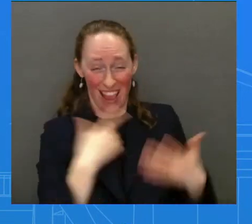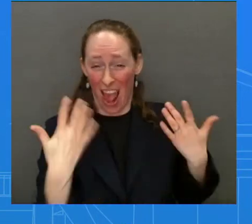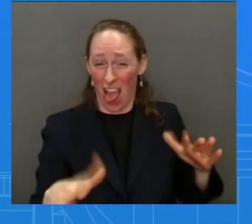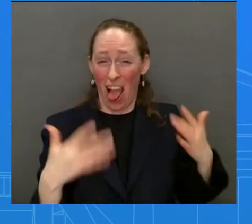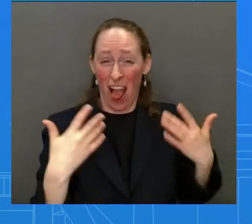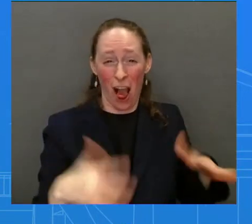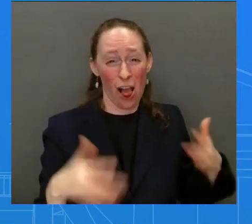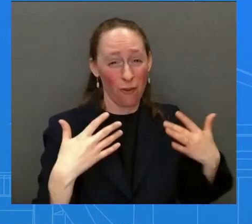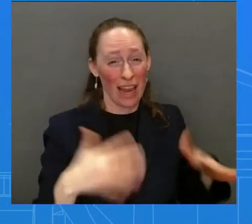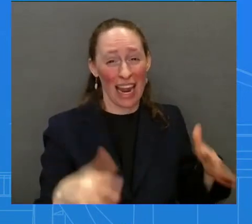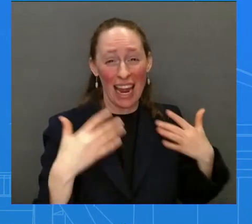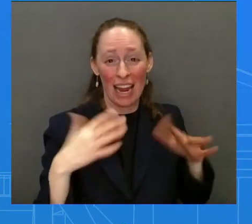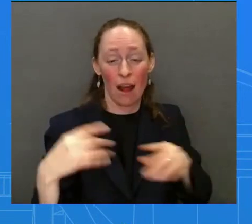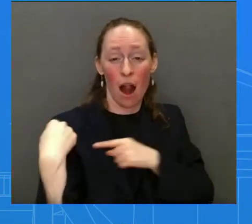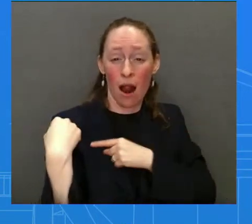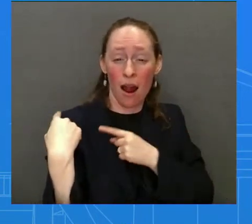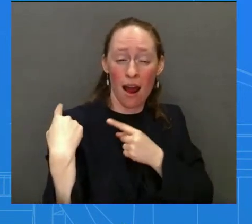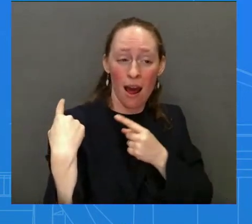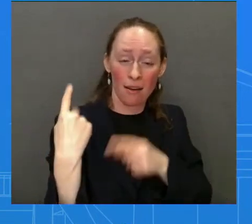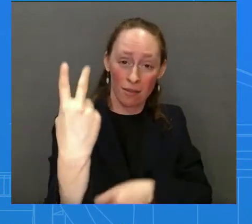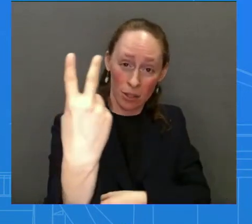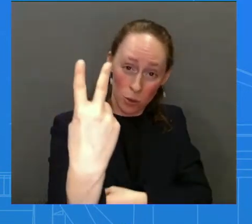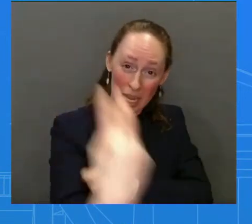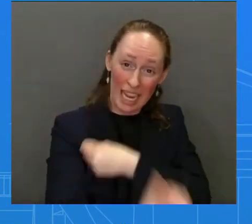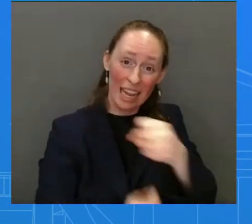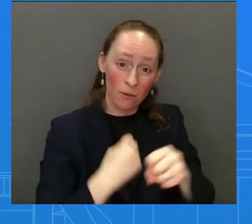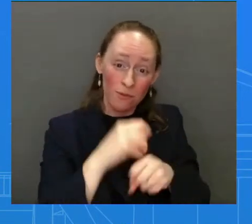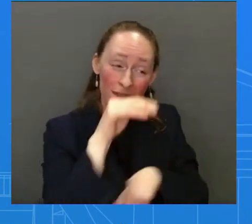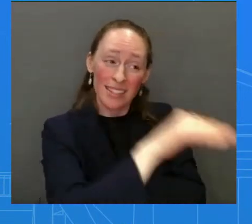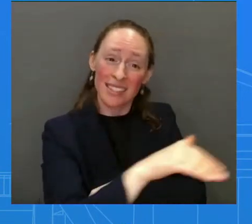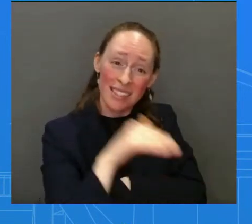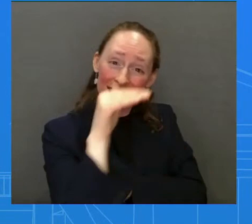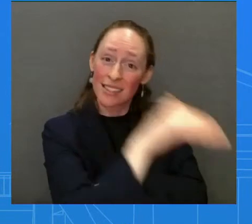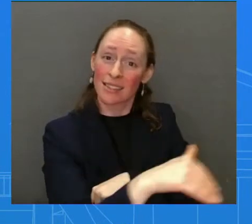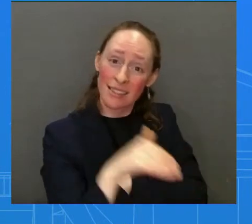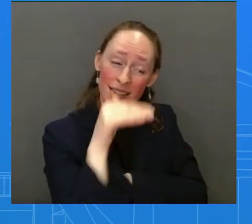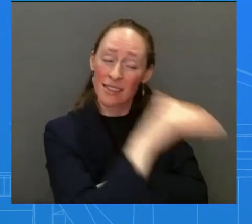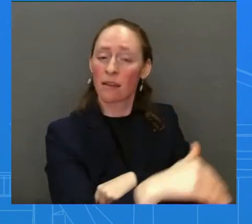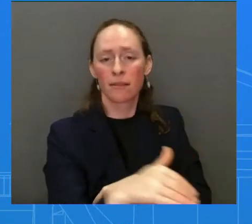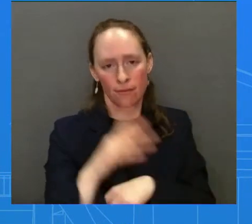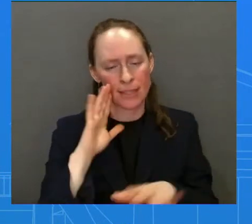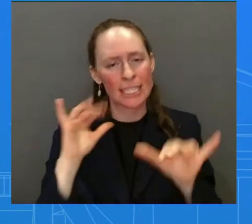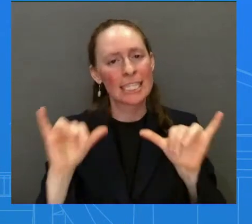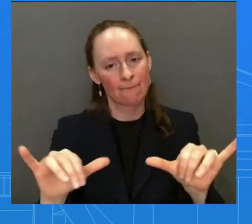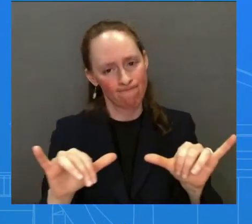over and over and over, and will continue to have. So, it's not going to stop today.